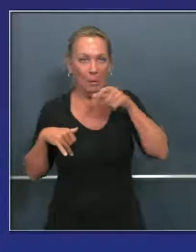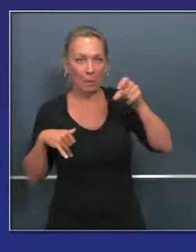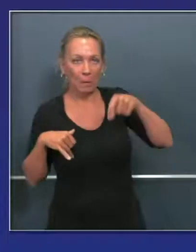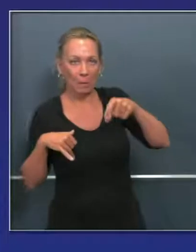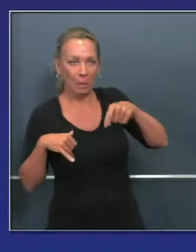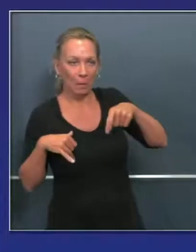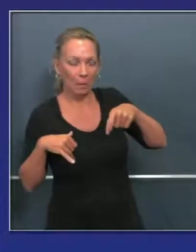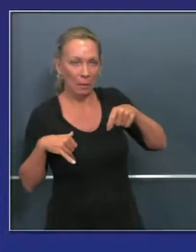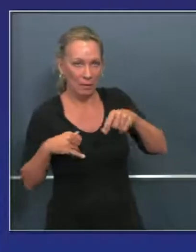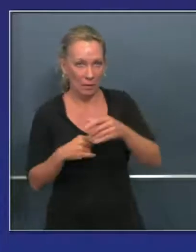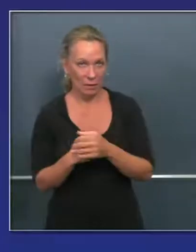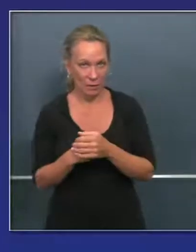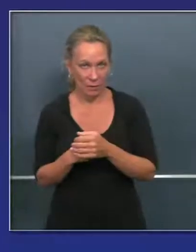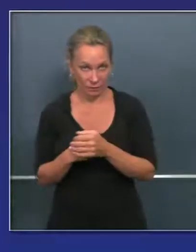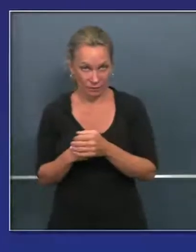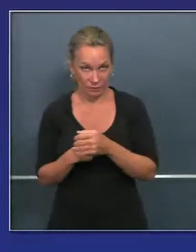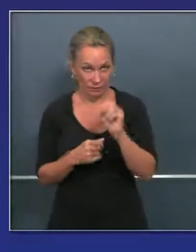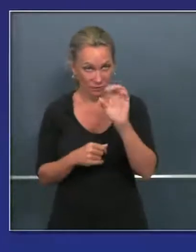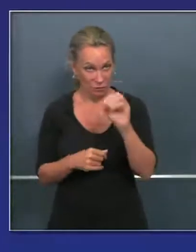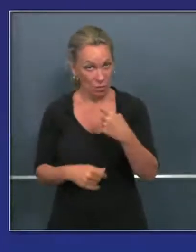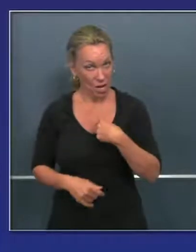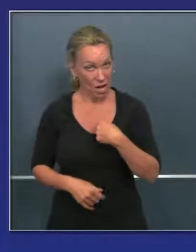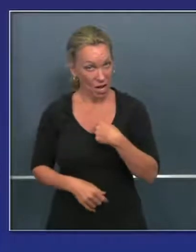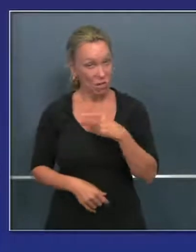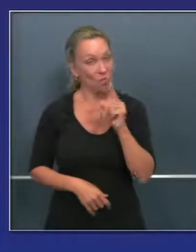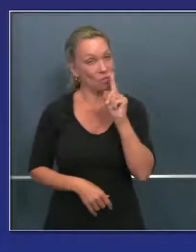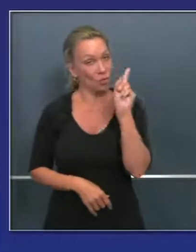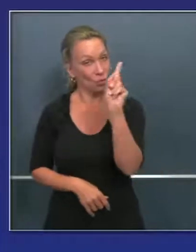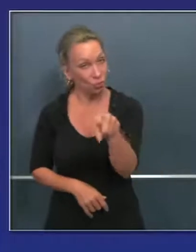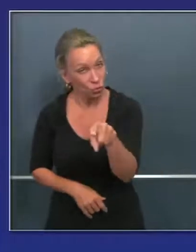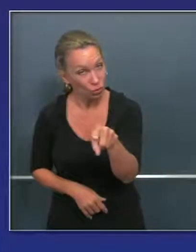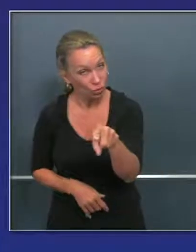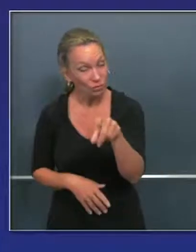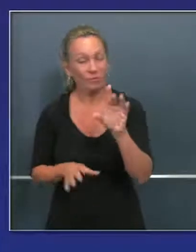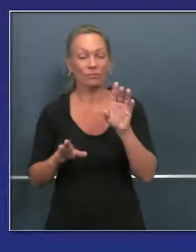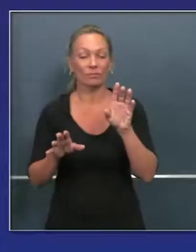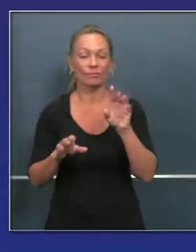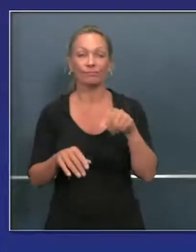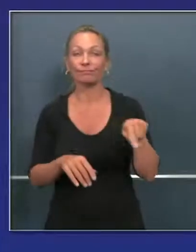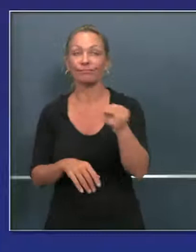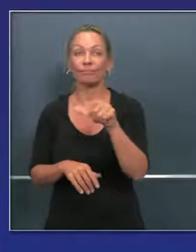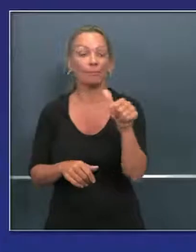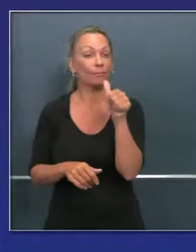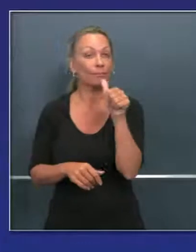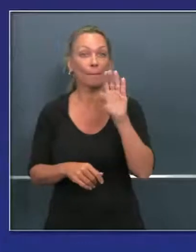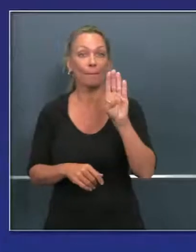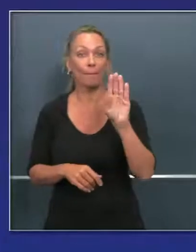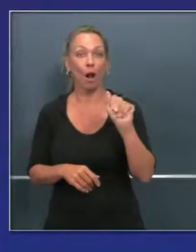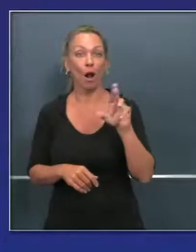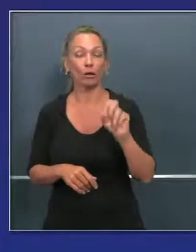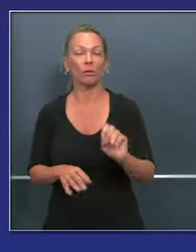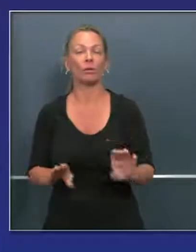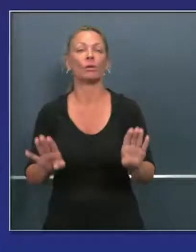we recommend the closure let me tell you the criteria we put forth for the bars that's 14